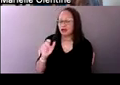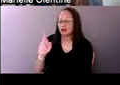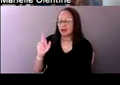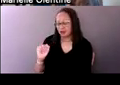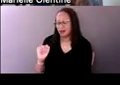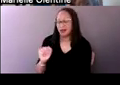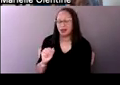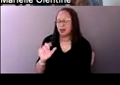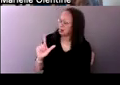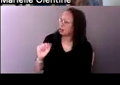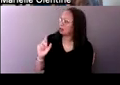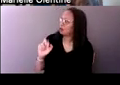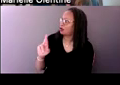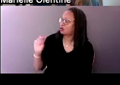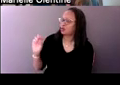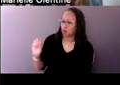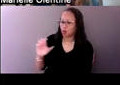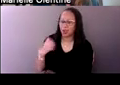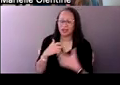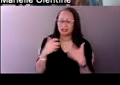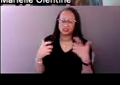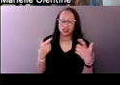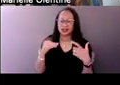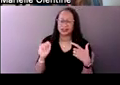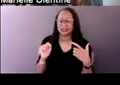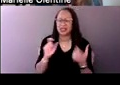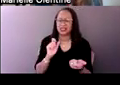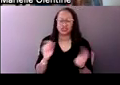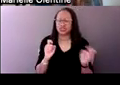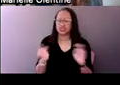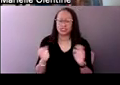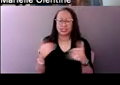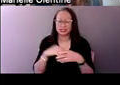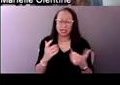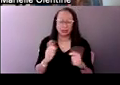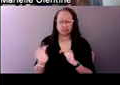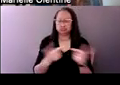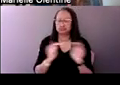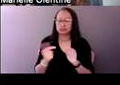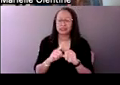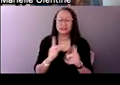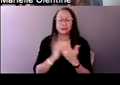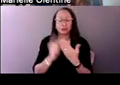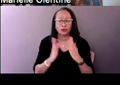what's going on with your project? If you already know them? Probably. When I left being a film